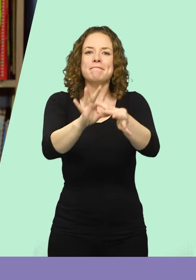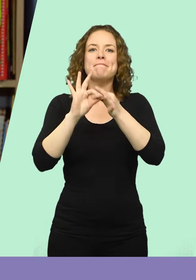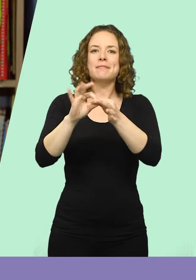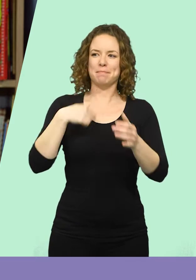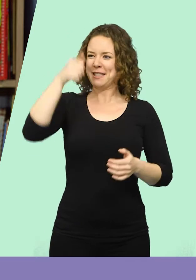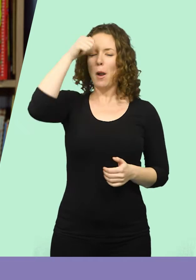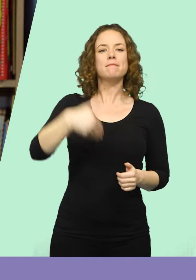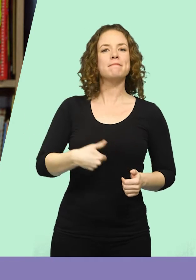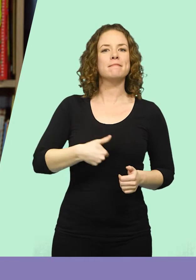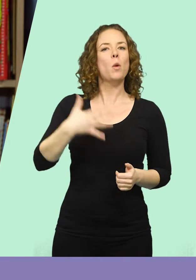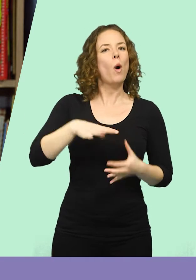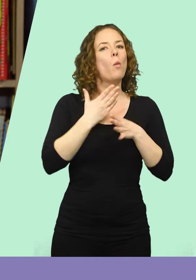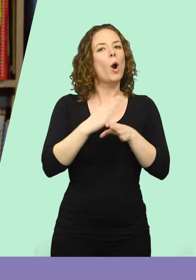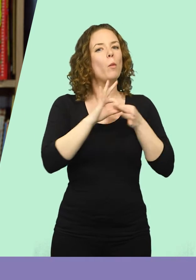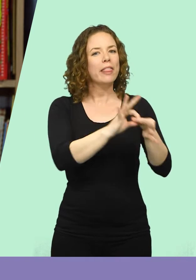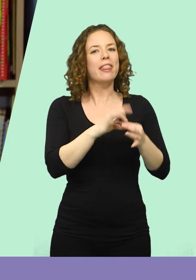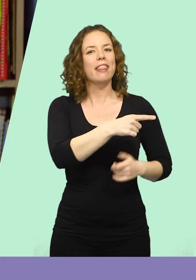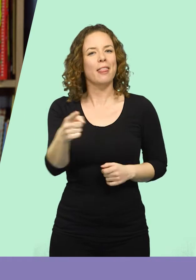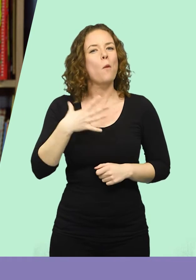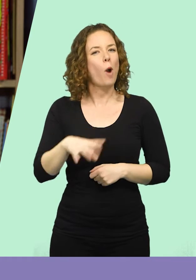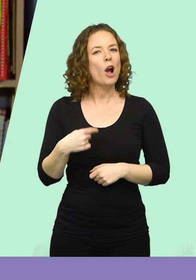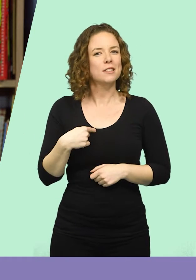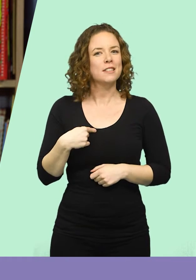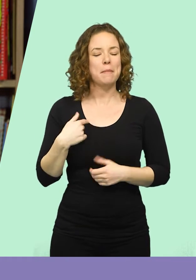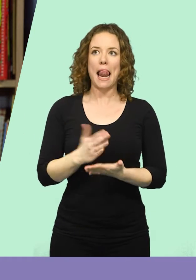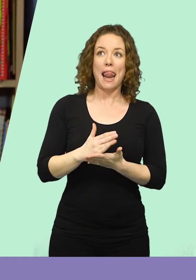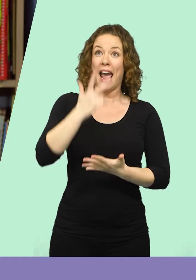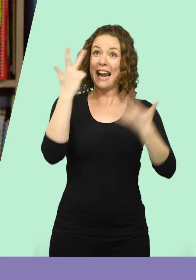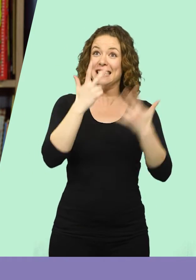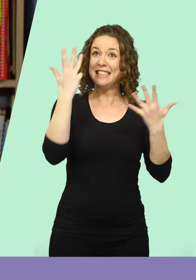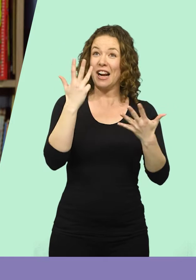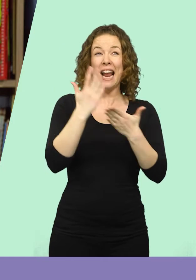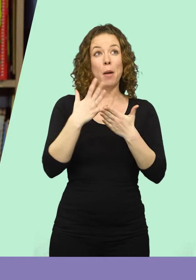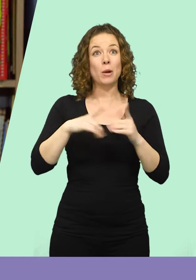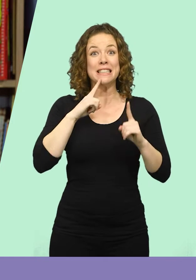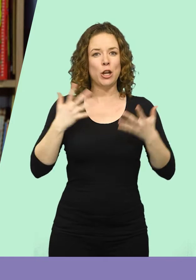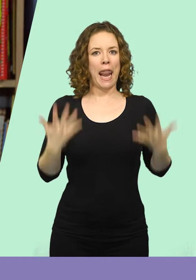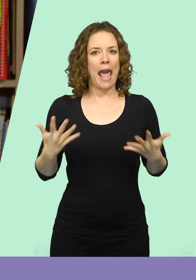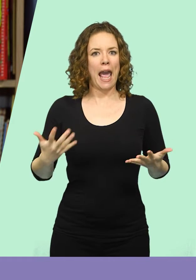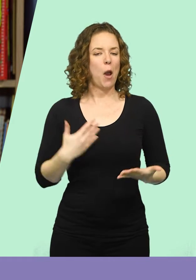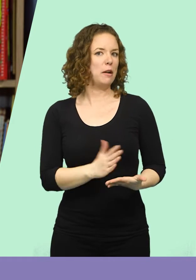young people, and it's just I didn't know whether I wanted to be a teacher when I was 18, 19.